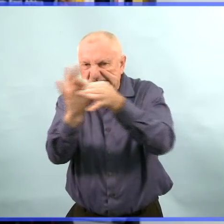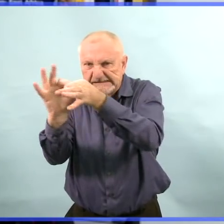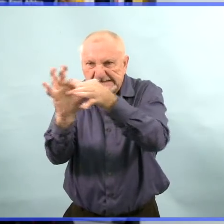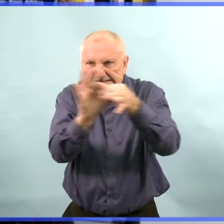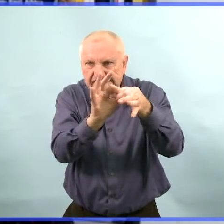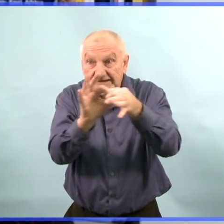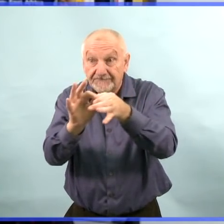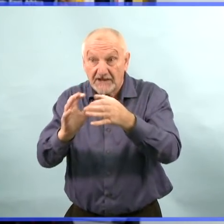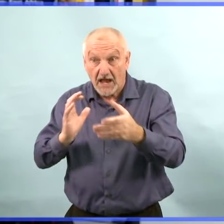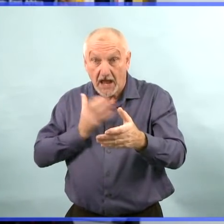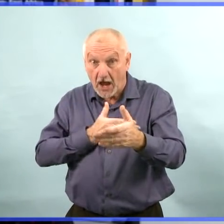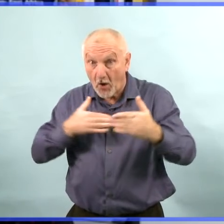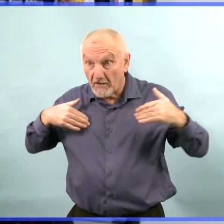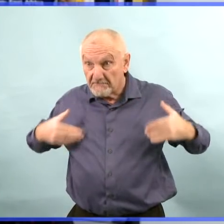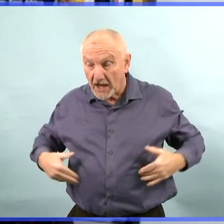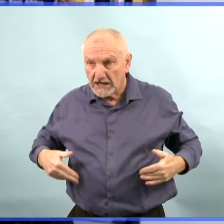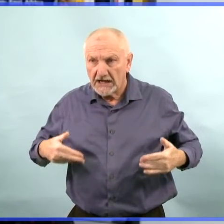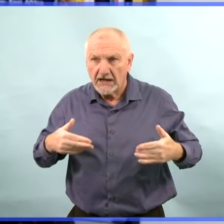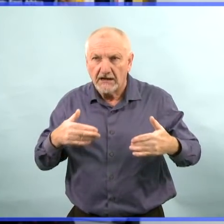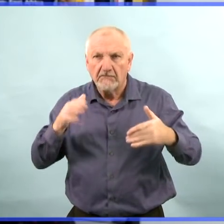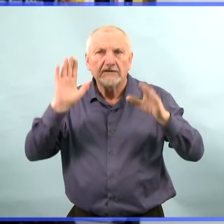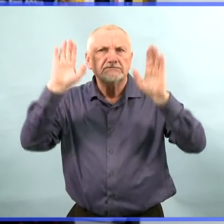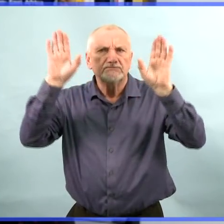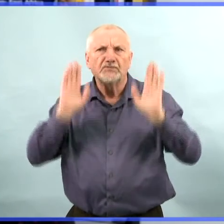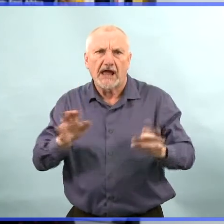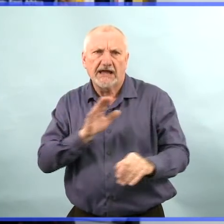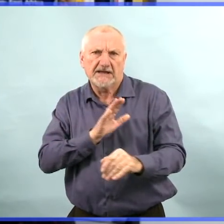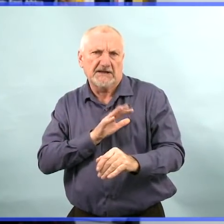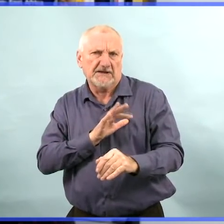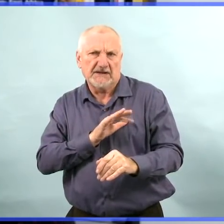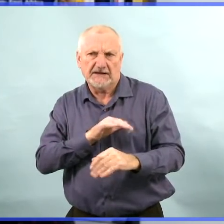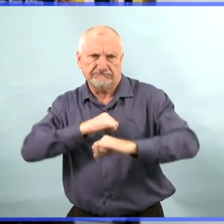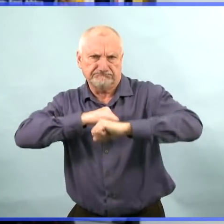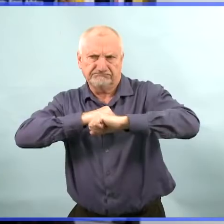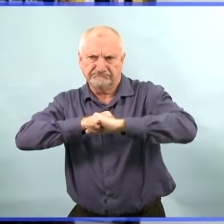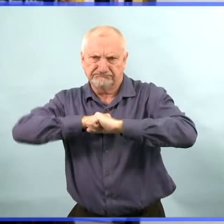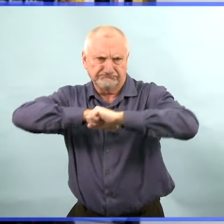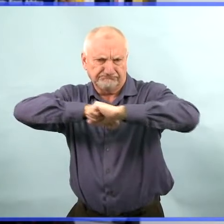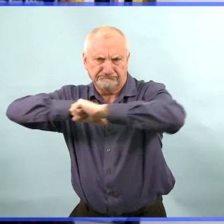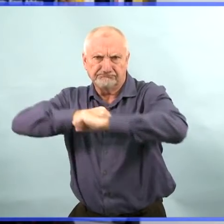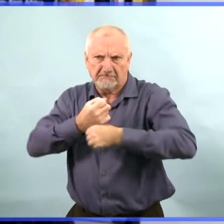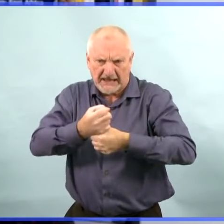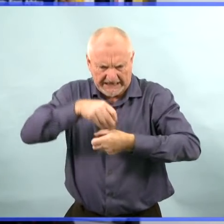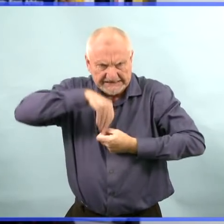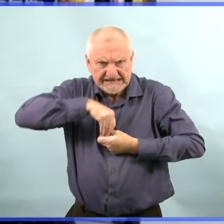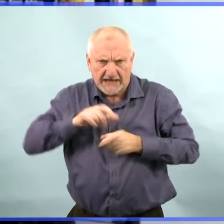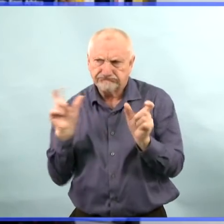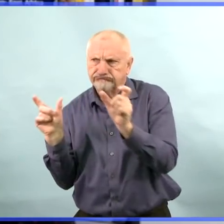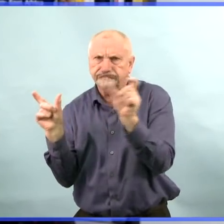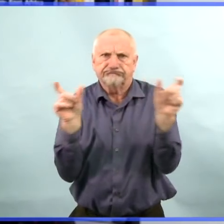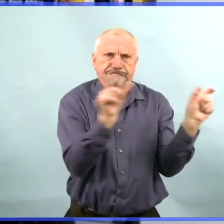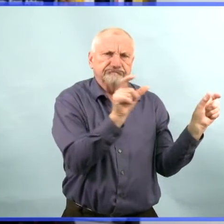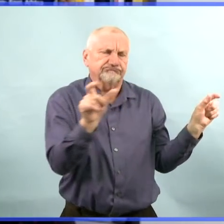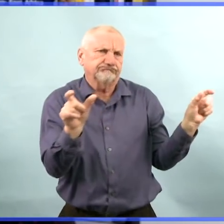immune responses to vaccines that can target the virus in many different ways so even if we learn